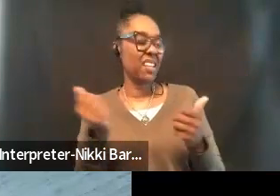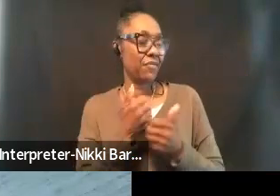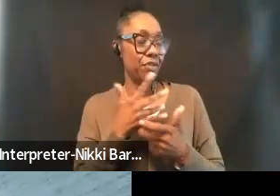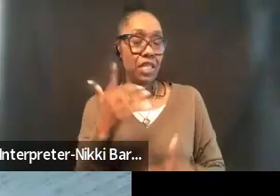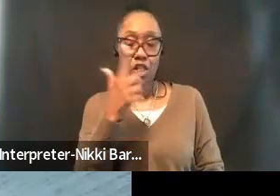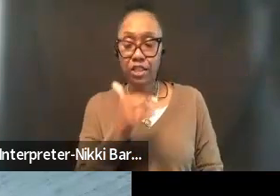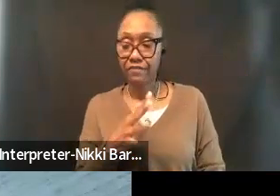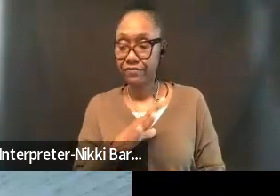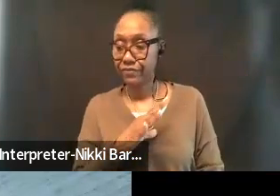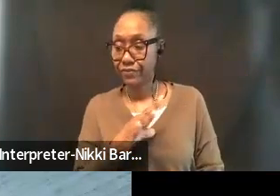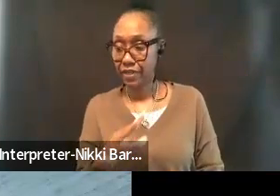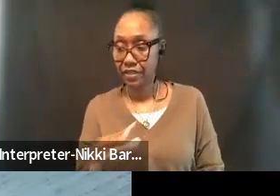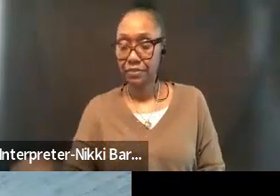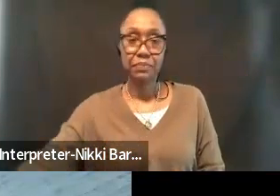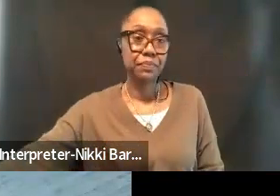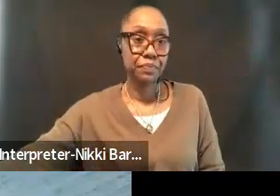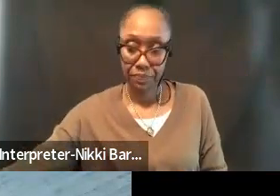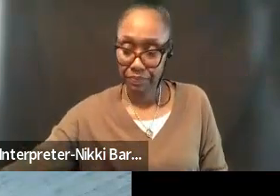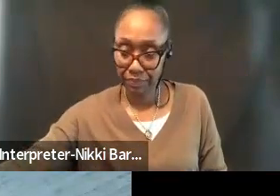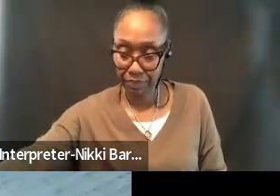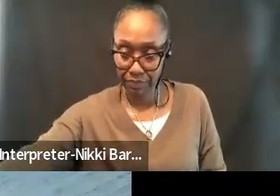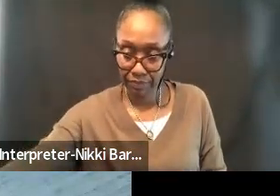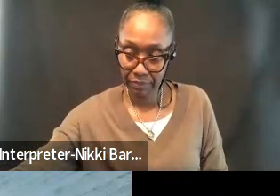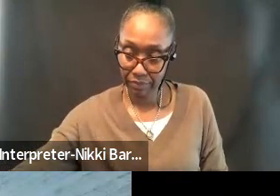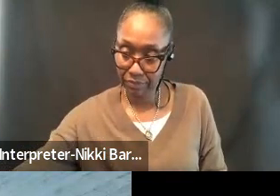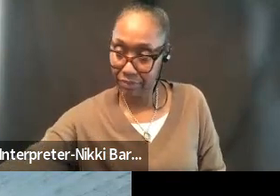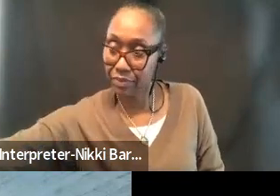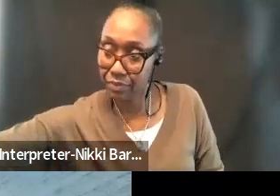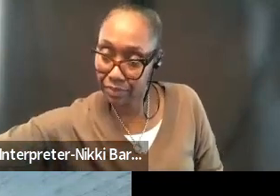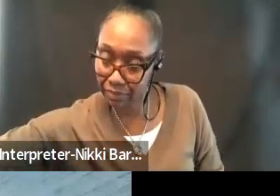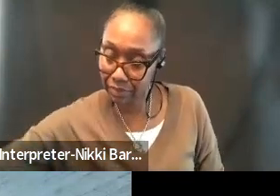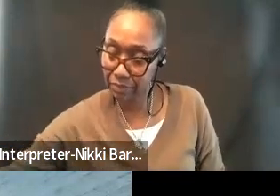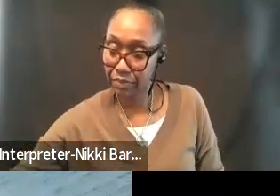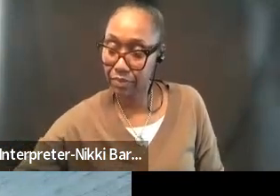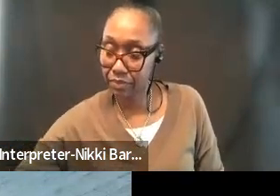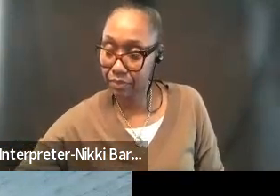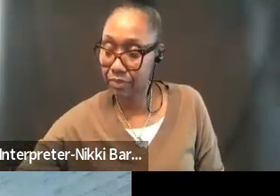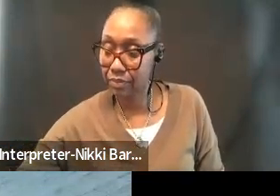Okay, look, alright.